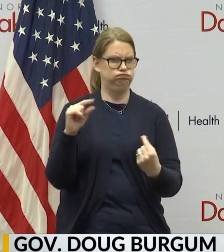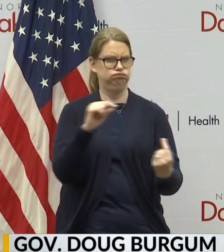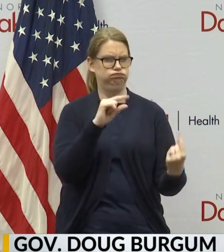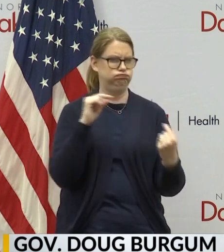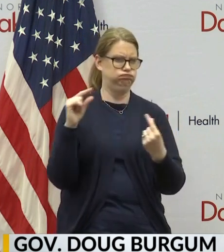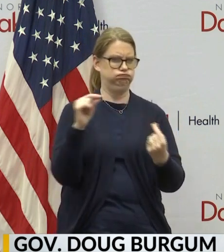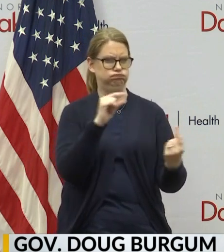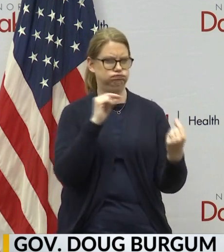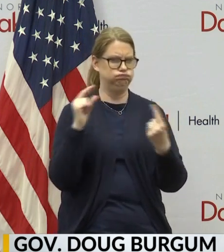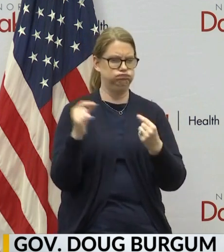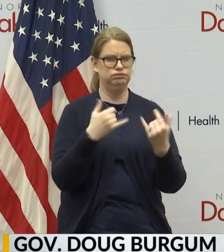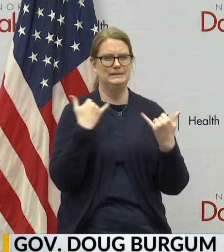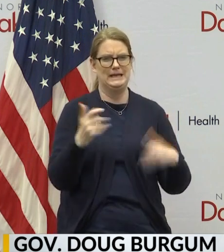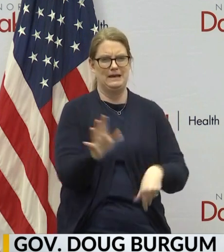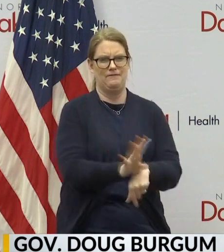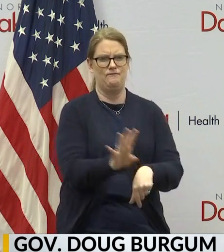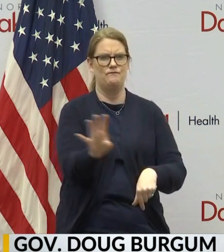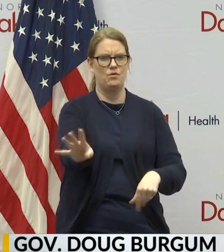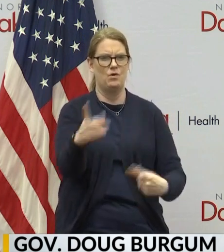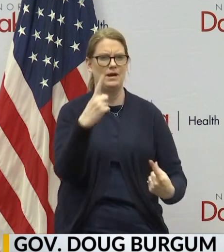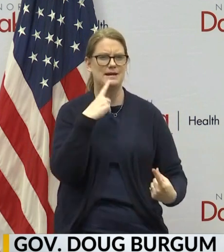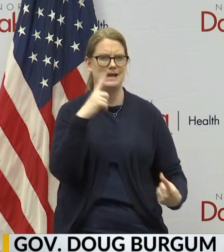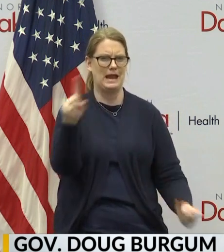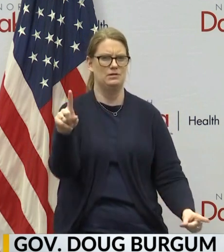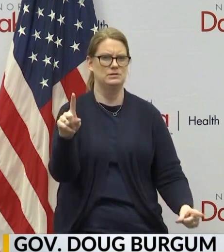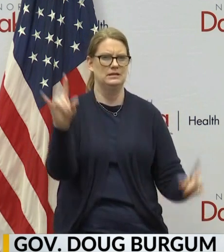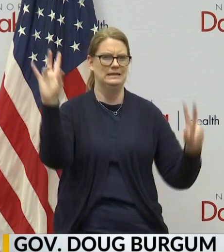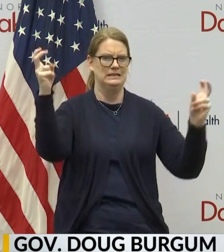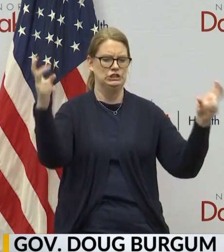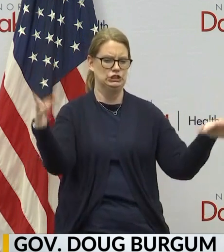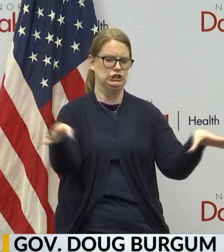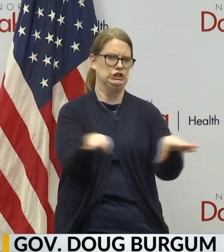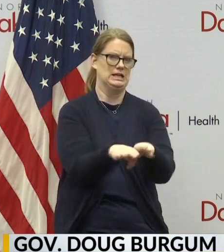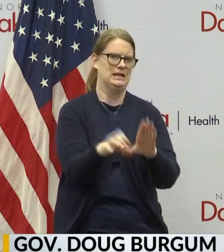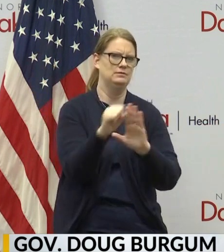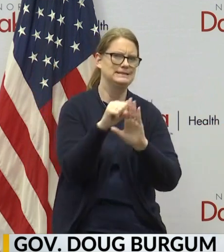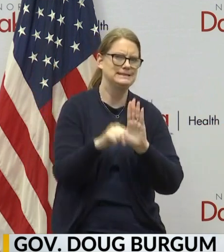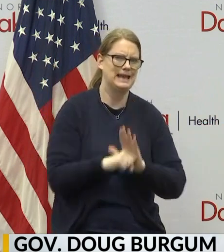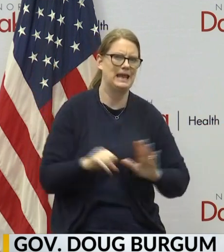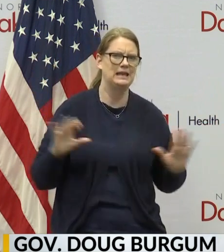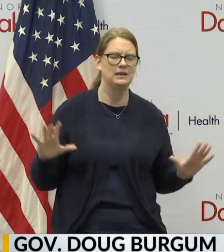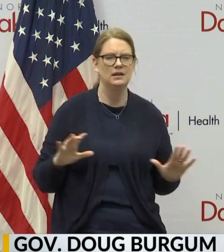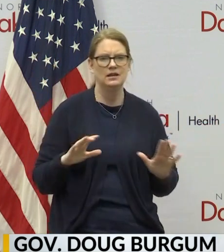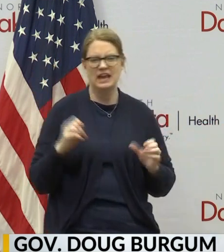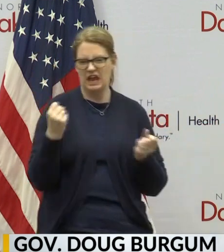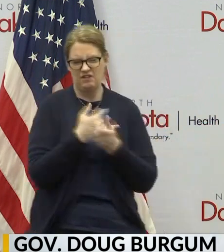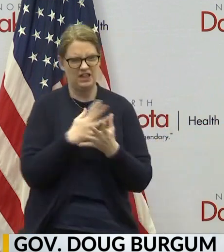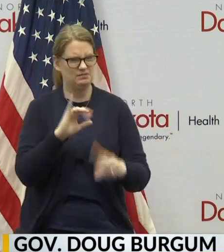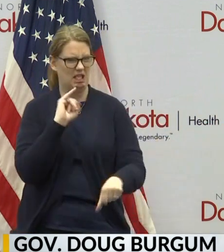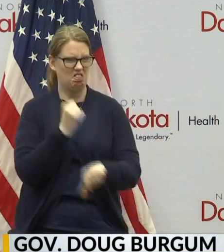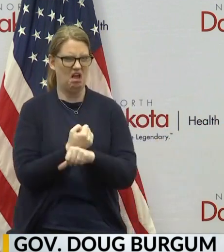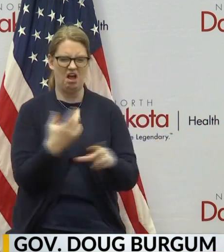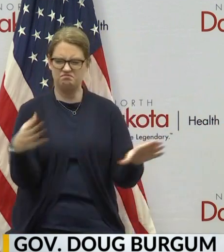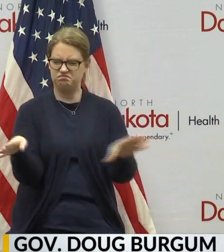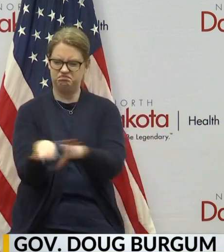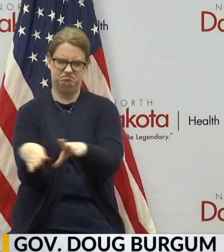FASTER THAN THE VIRUS IN NORTH DAKOTA IS MISINFORMATION. WE HAVE BEEN BOMBARDED WITH 00, WE